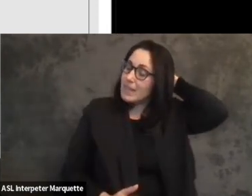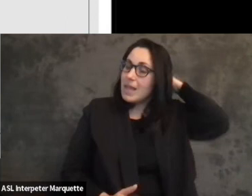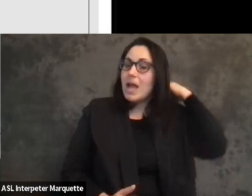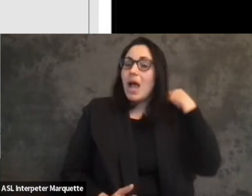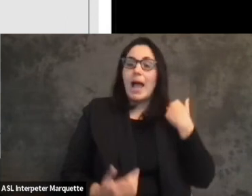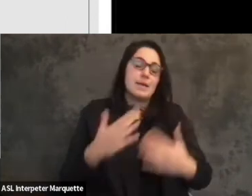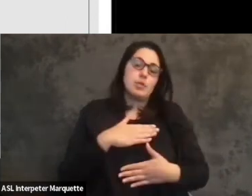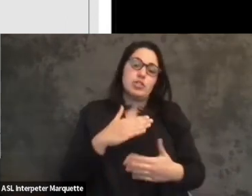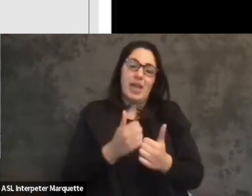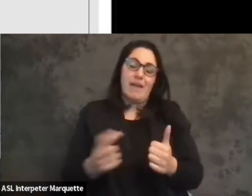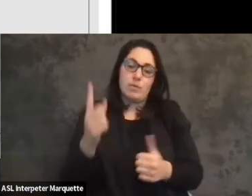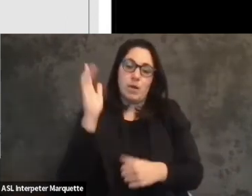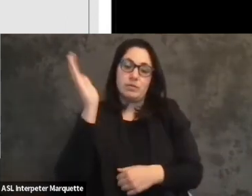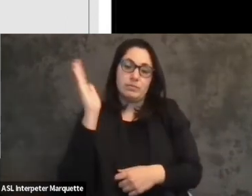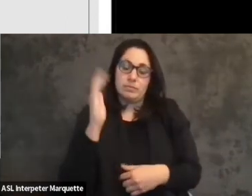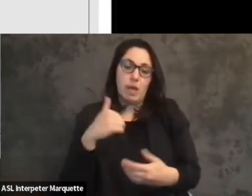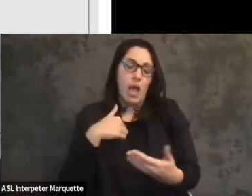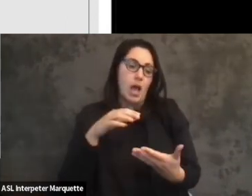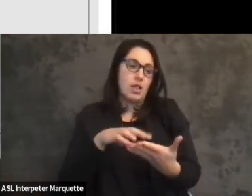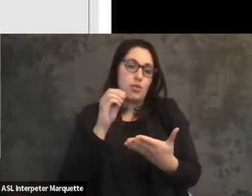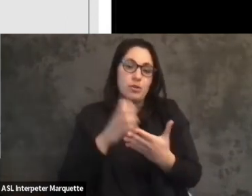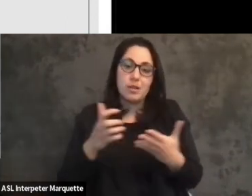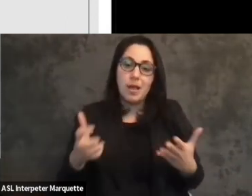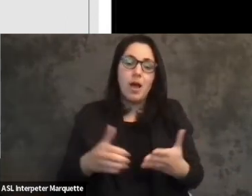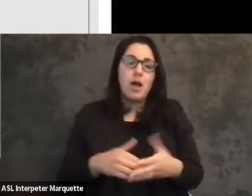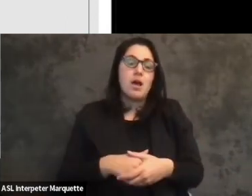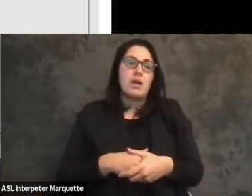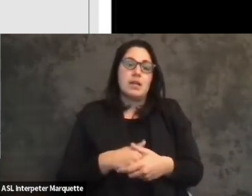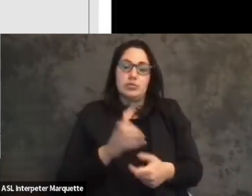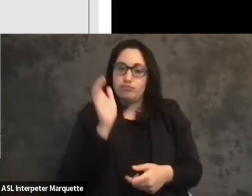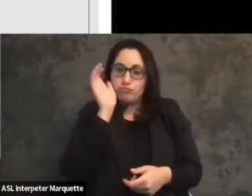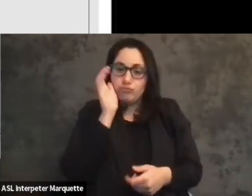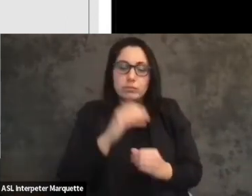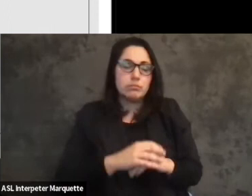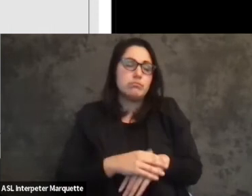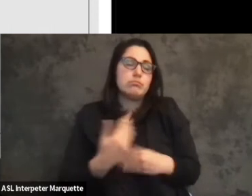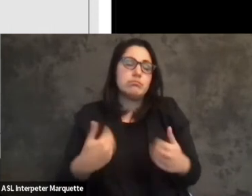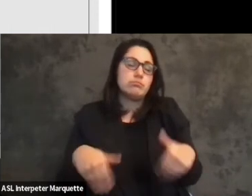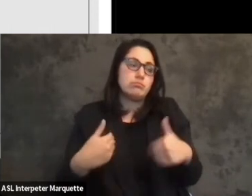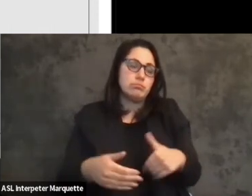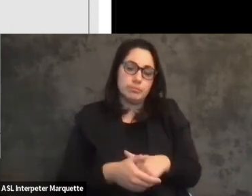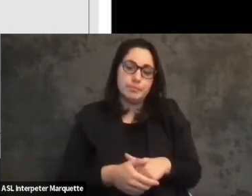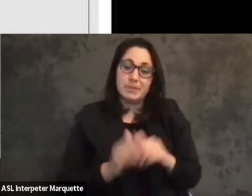new idea tonight. But I just want to really appreciate everyone else who spoke tonight,